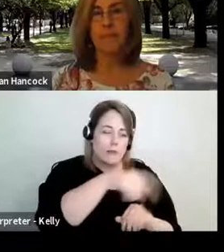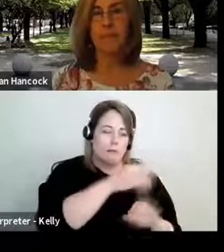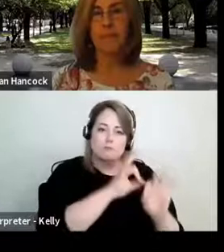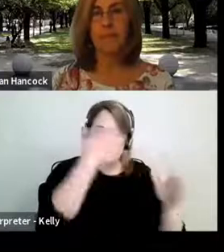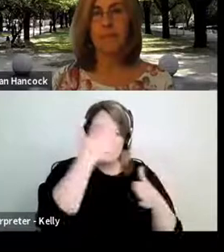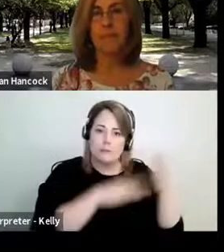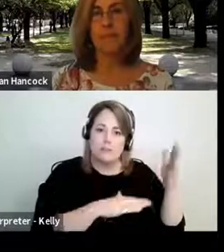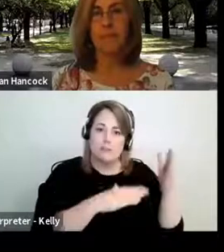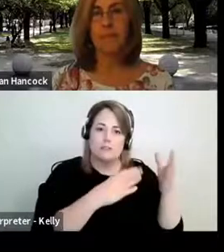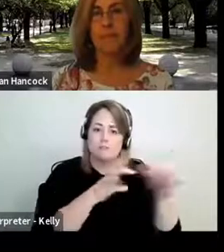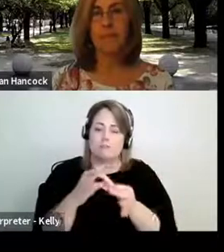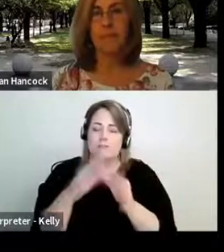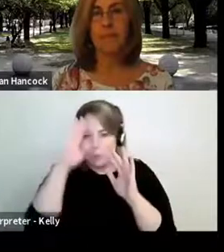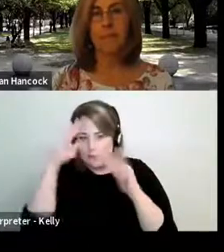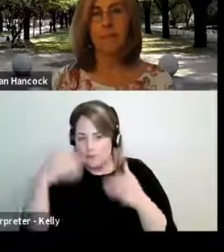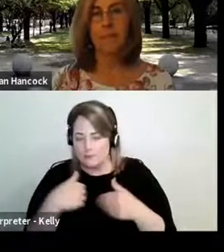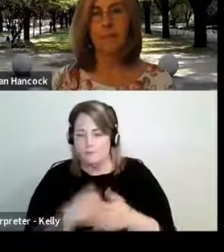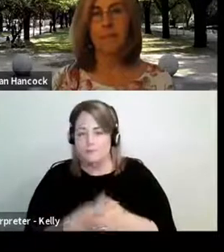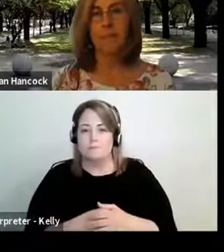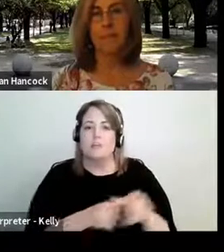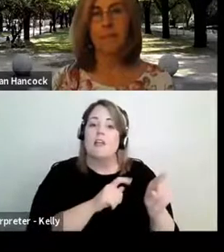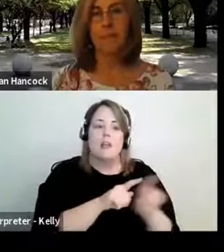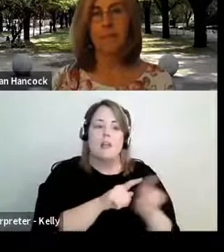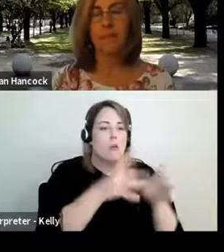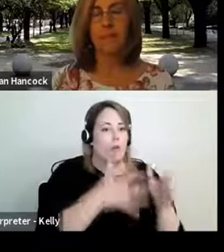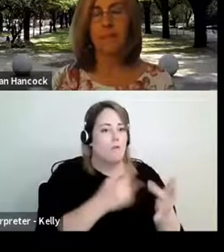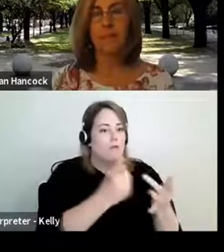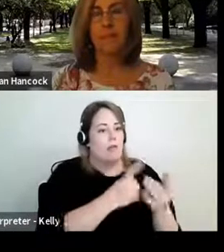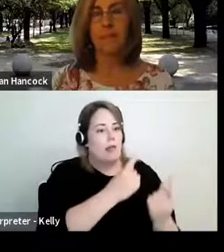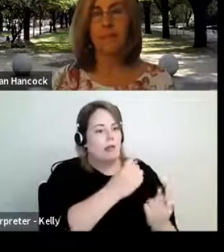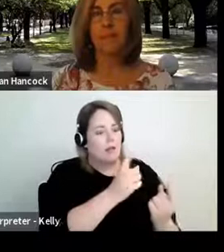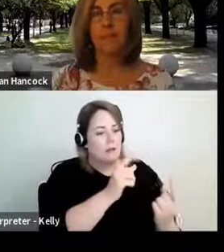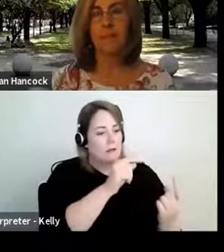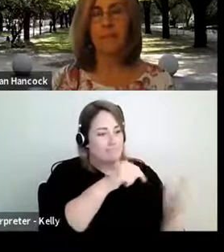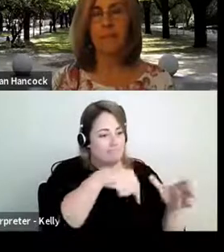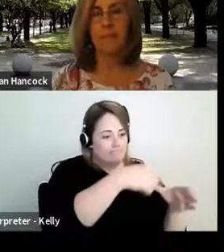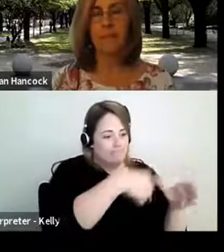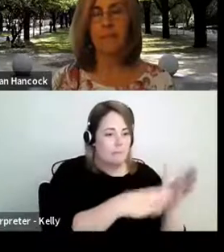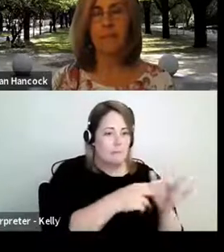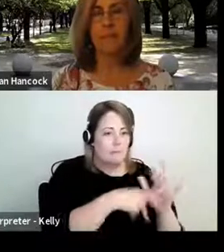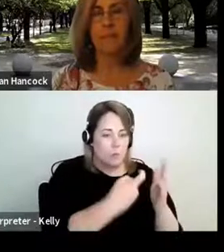other mentors and the program managers about their mentoring practice during supervision